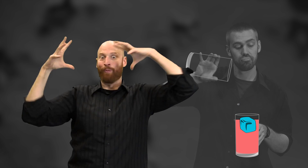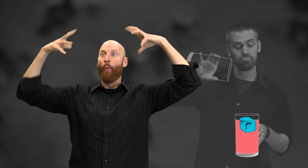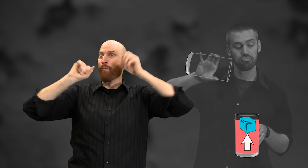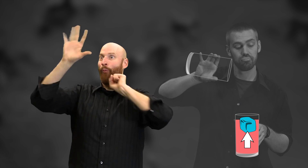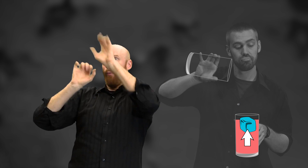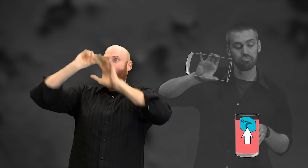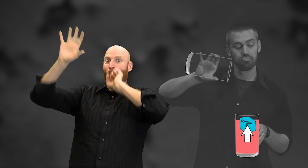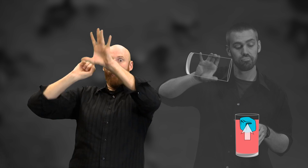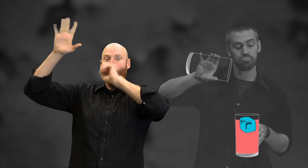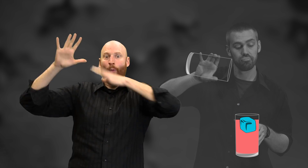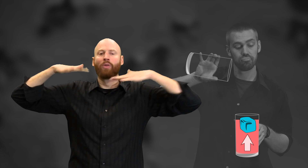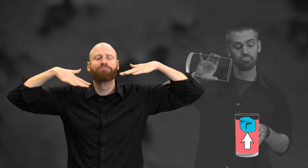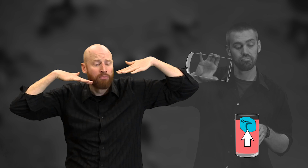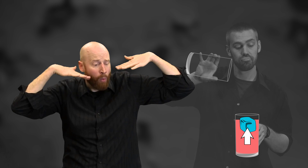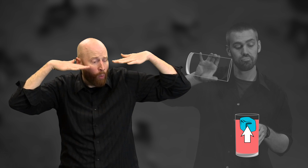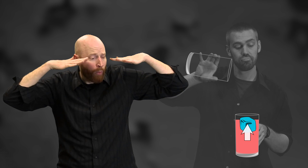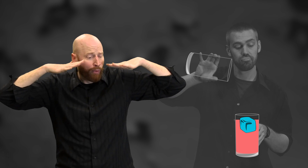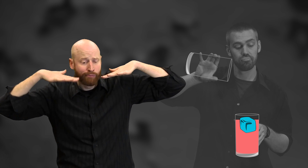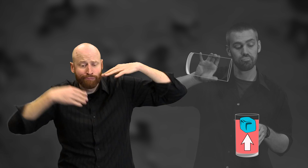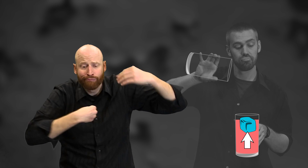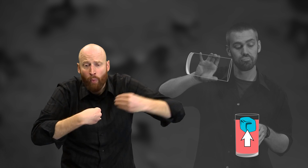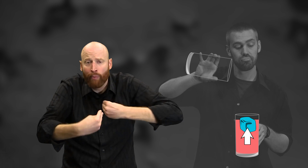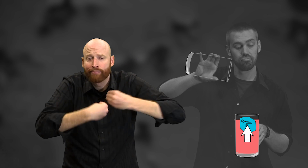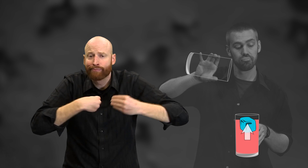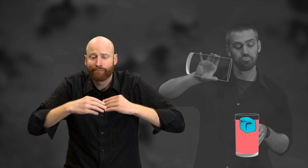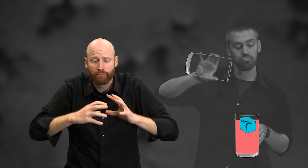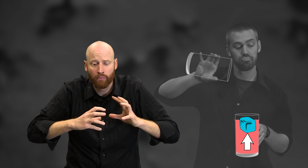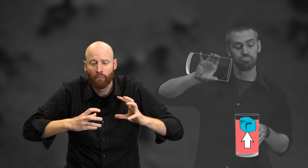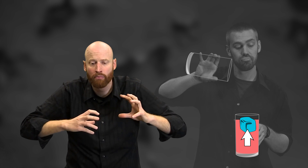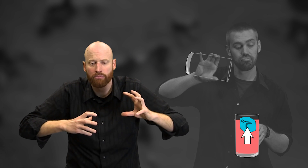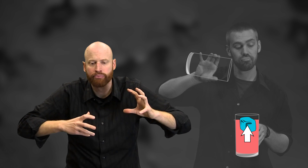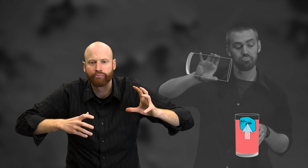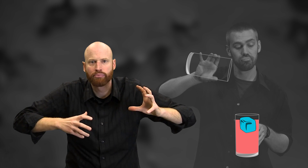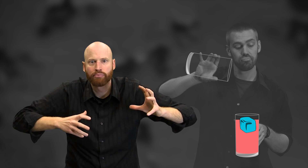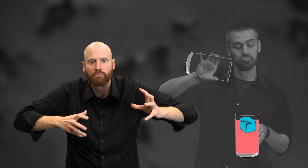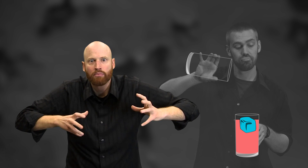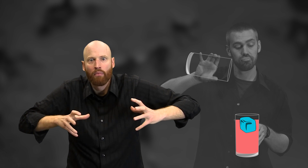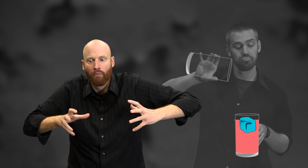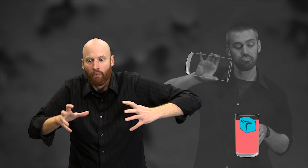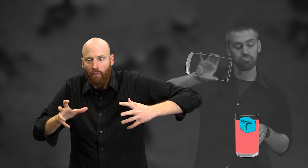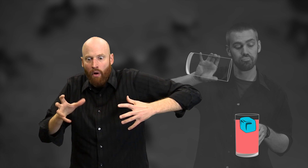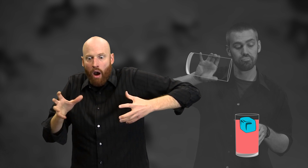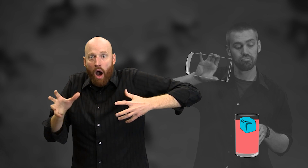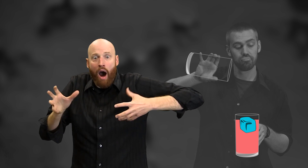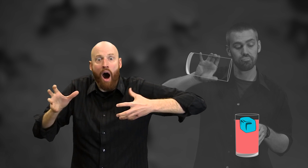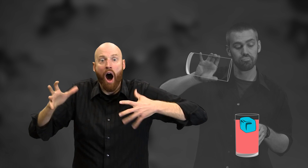Austin: Hot water promptly shares energy with the ice cube. Excited by this, ice cube's molecules speed up, heat up,